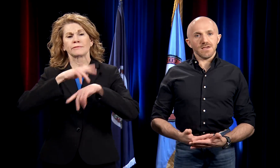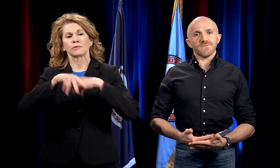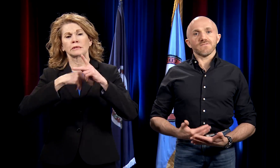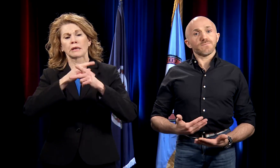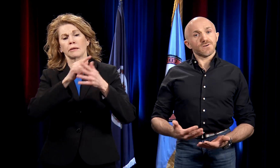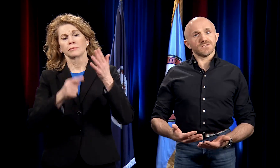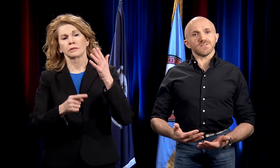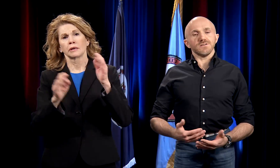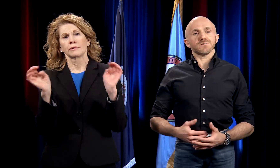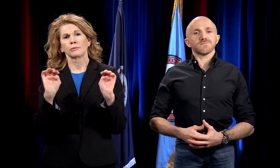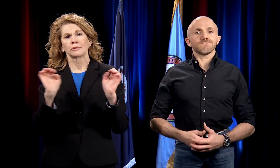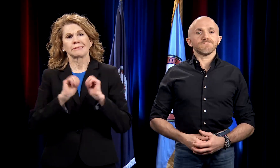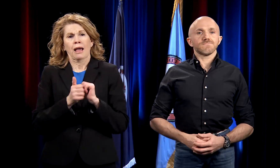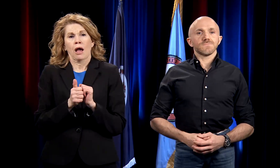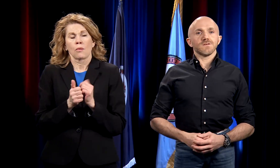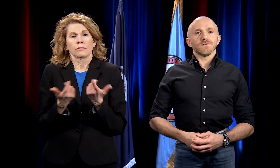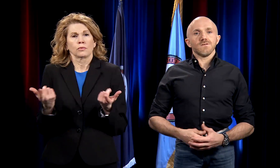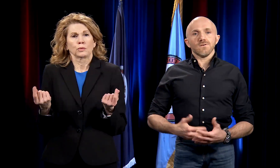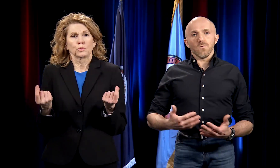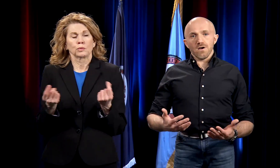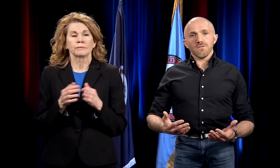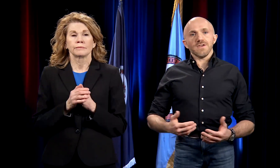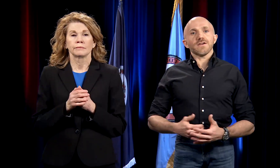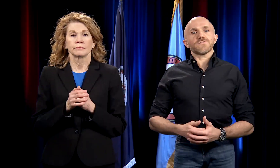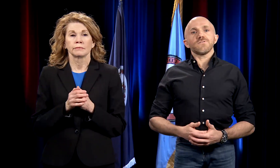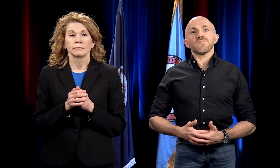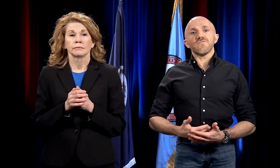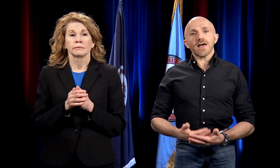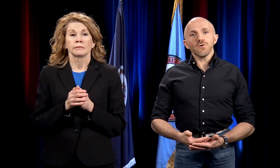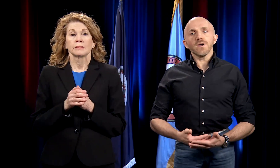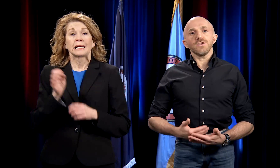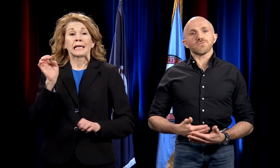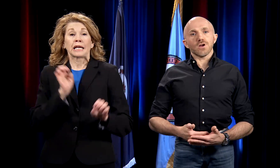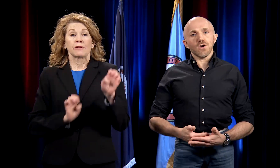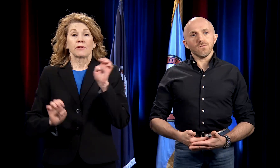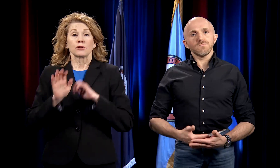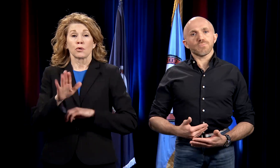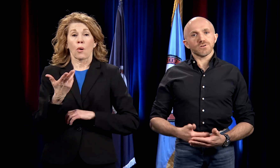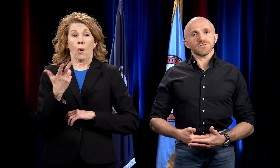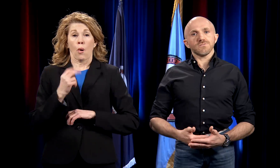emergencies? Well, the answer is evaluate your own personal